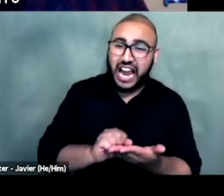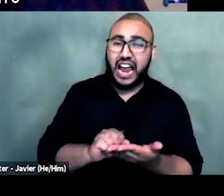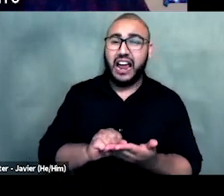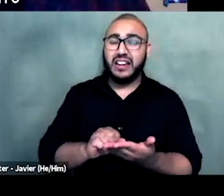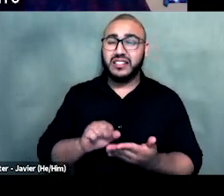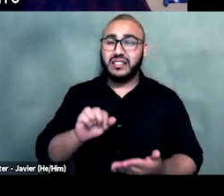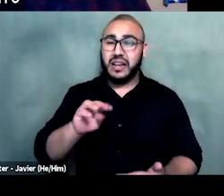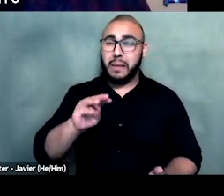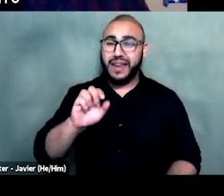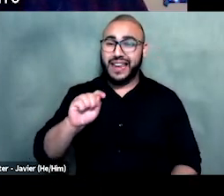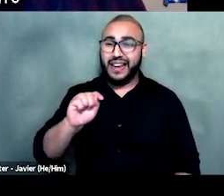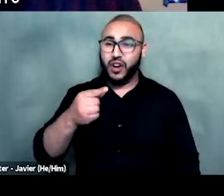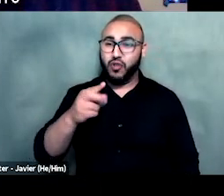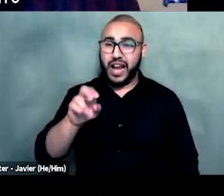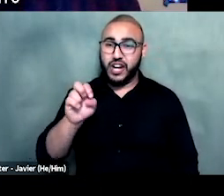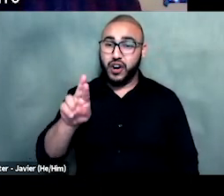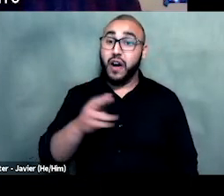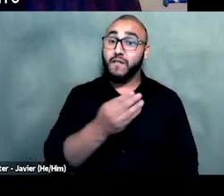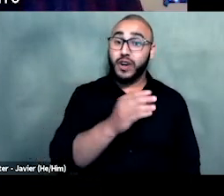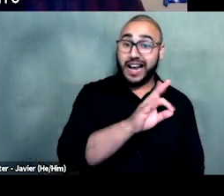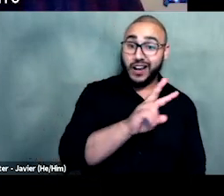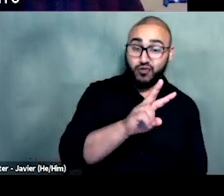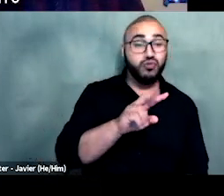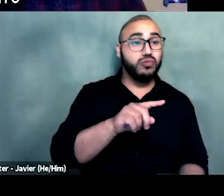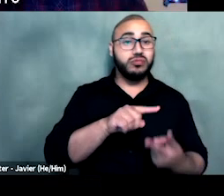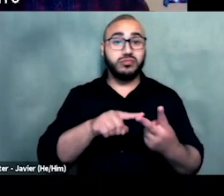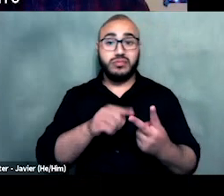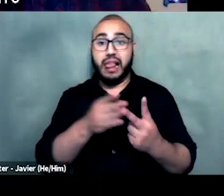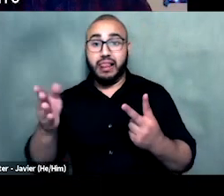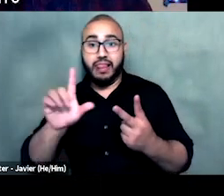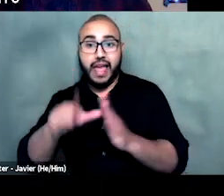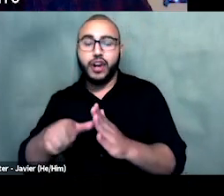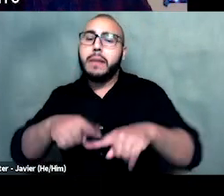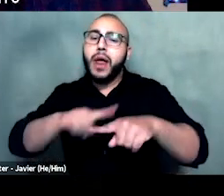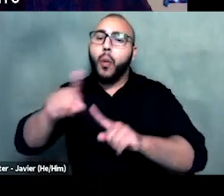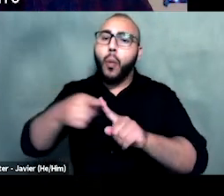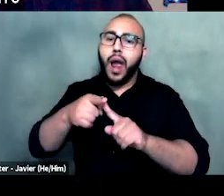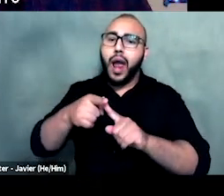Other starting a little later. It depends on their encounter with Europeans. I had a